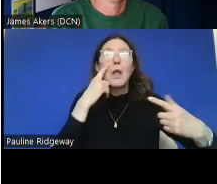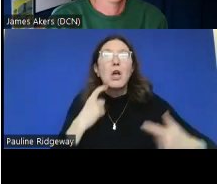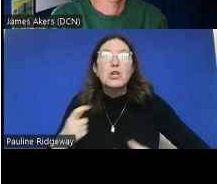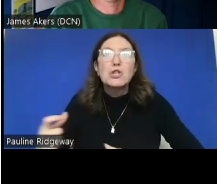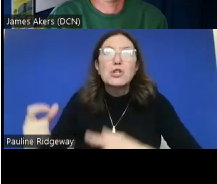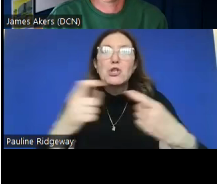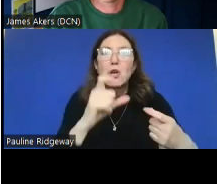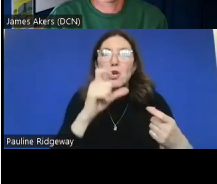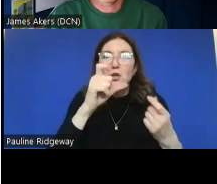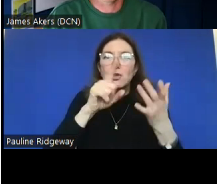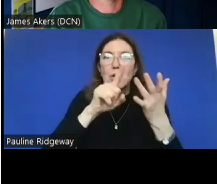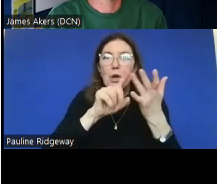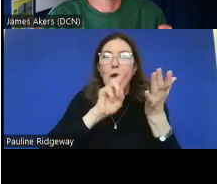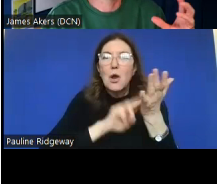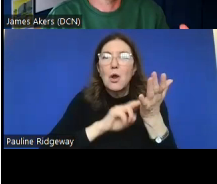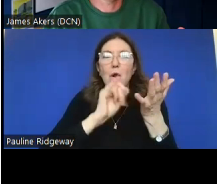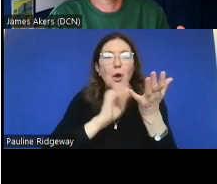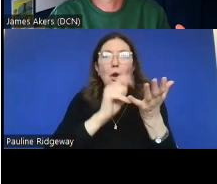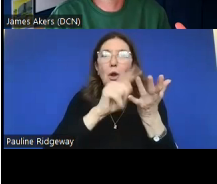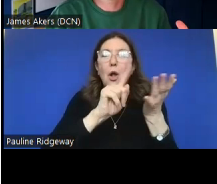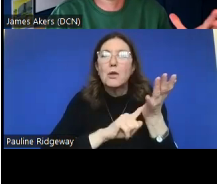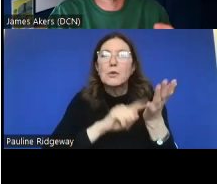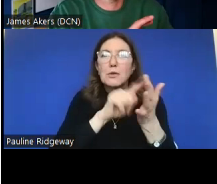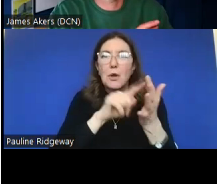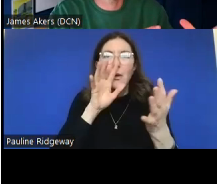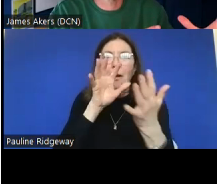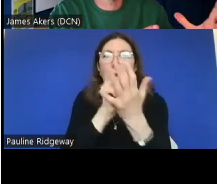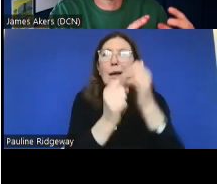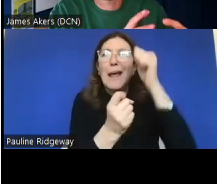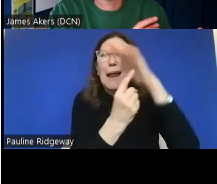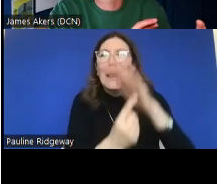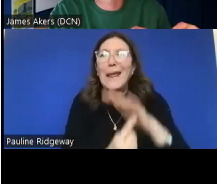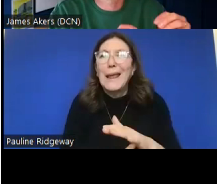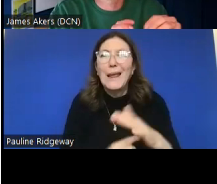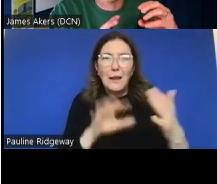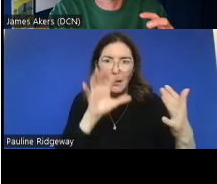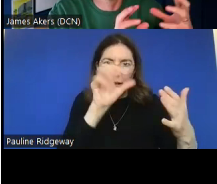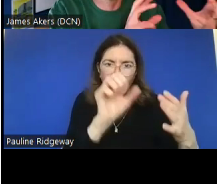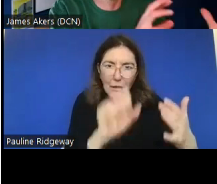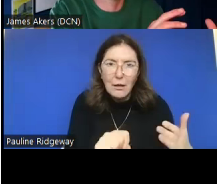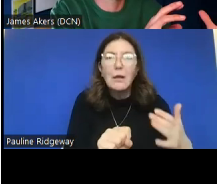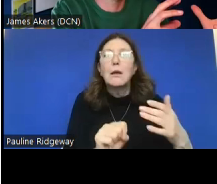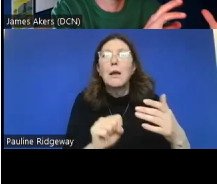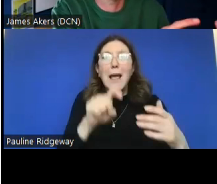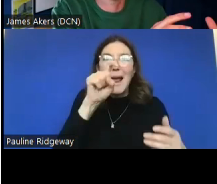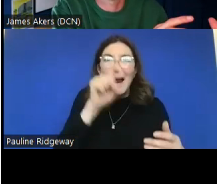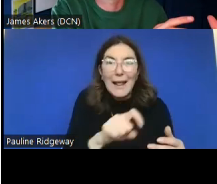and that enables you to see the keywords and impressions, and clicks from actual Google search results.